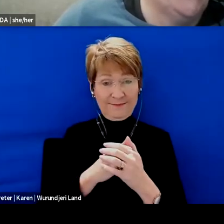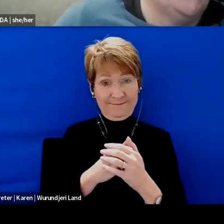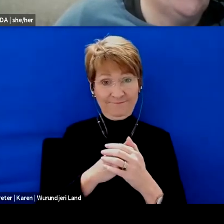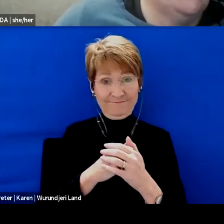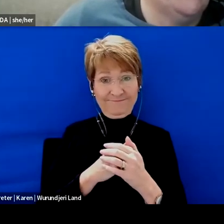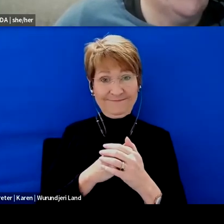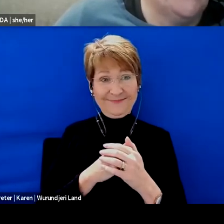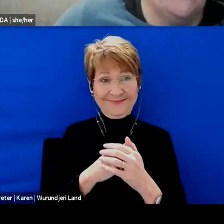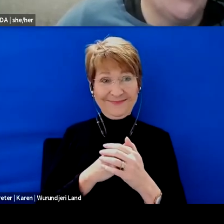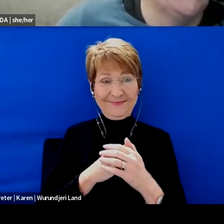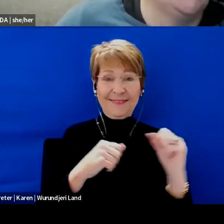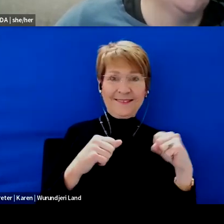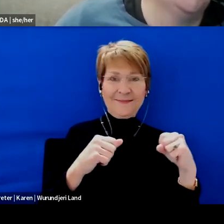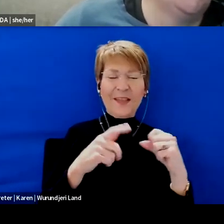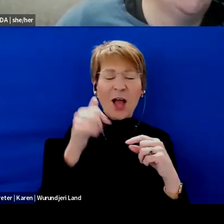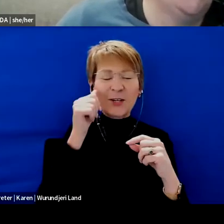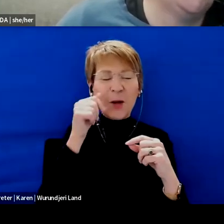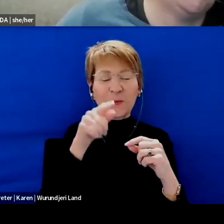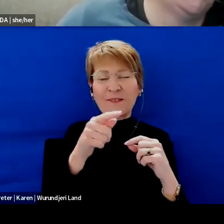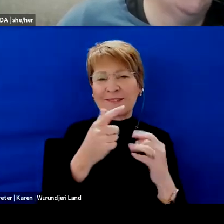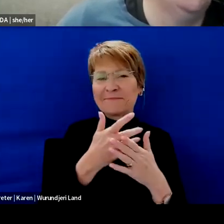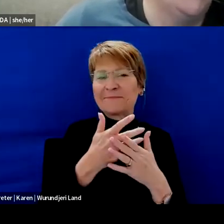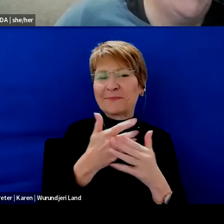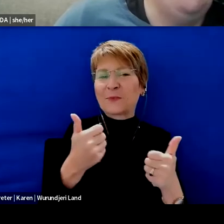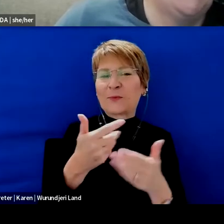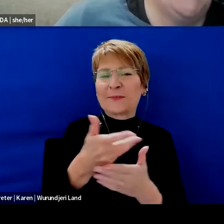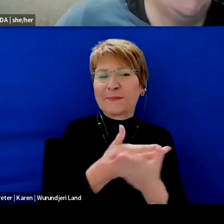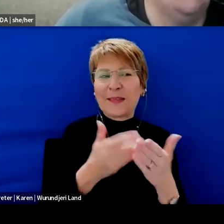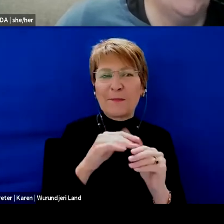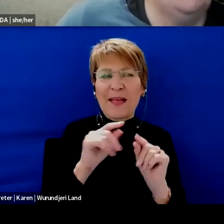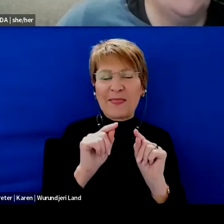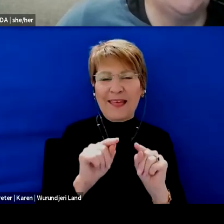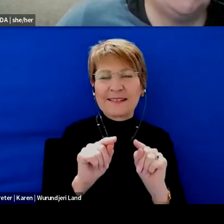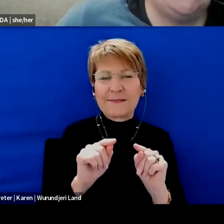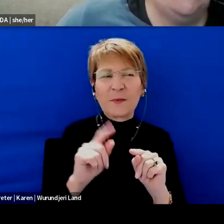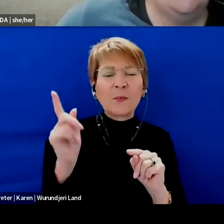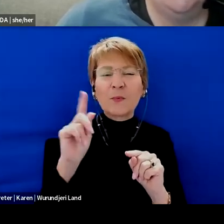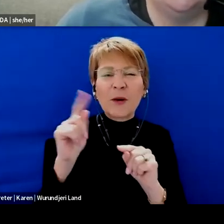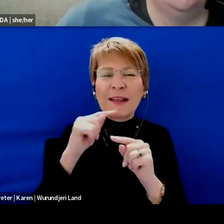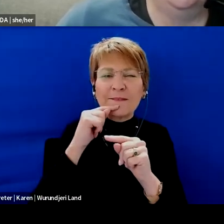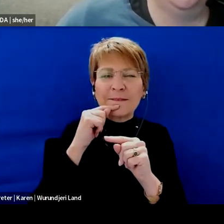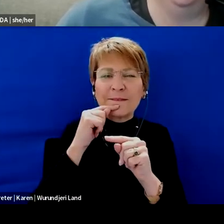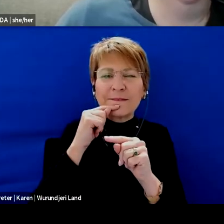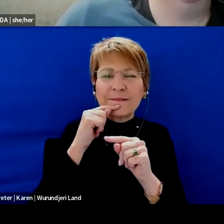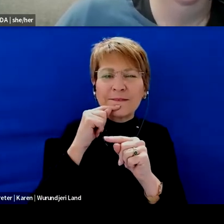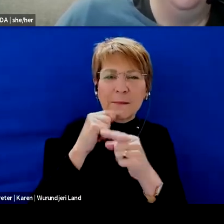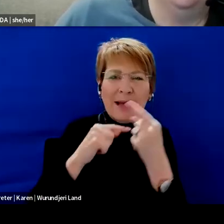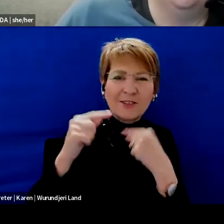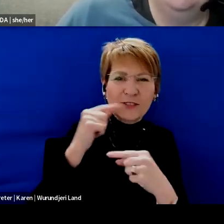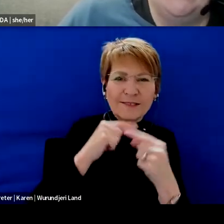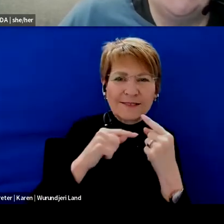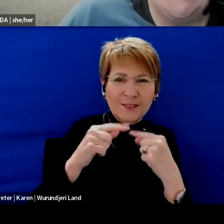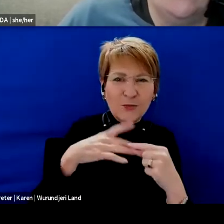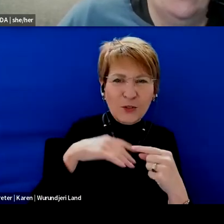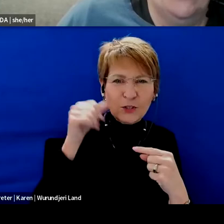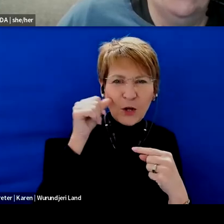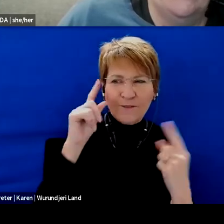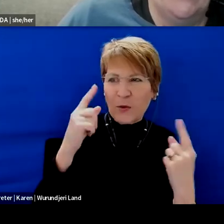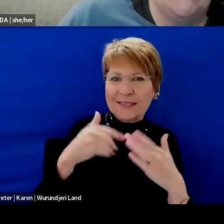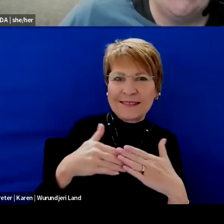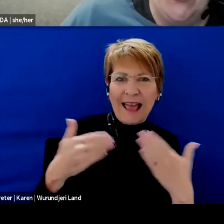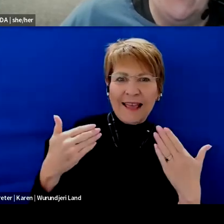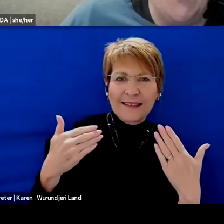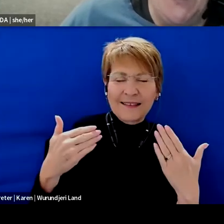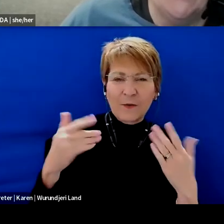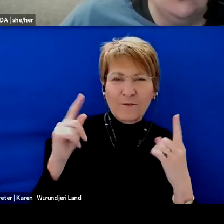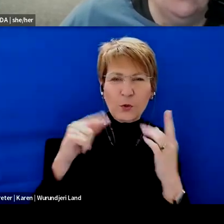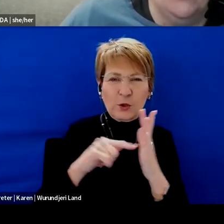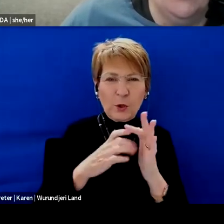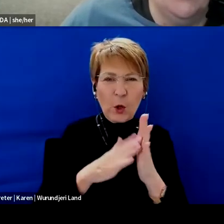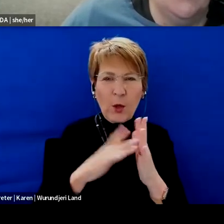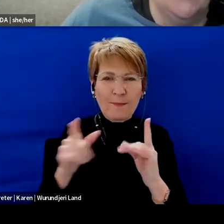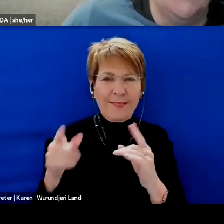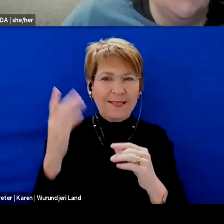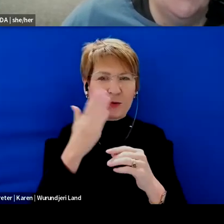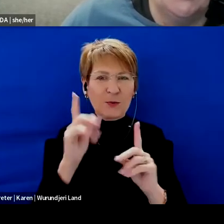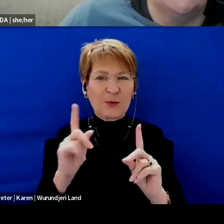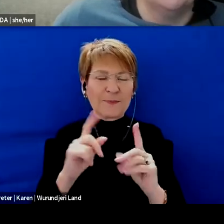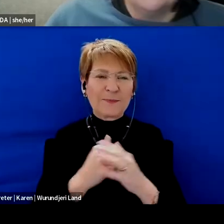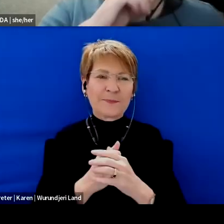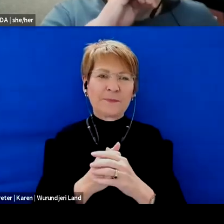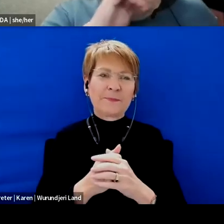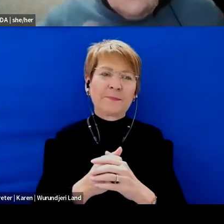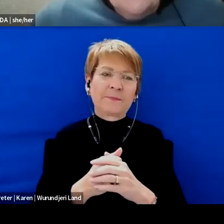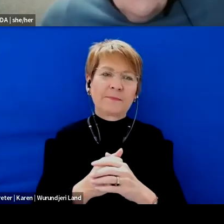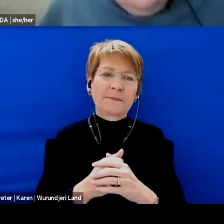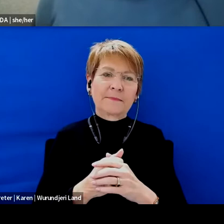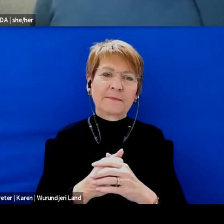And I know you've had a good discussion about this as well. But what information do you think it's good to know. On the first day or the or the first turn at school.